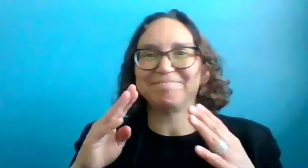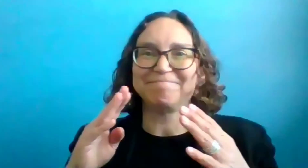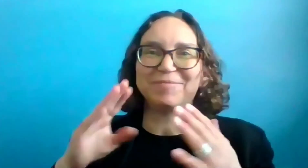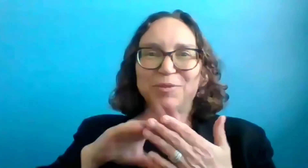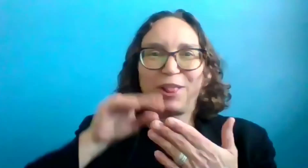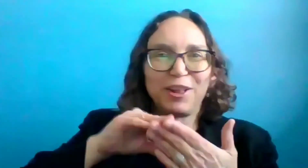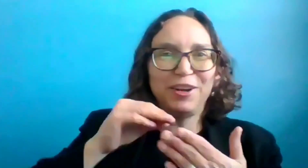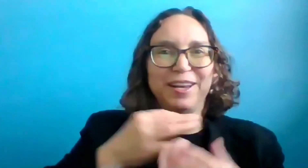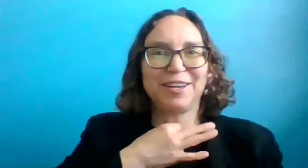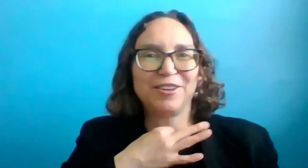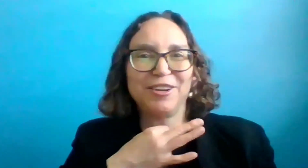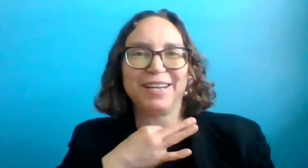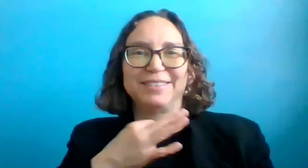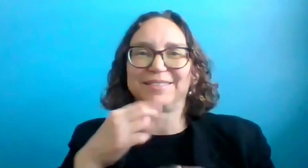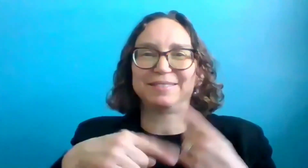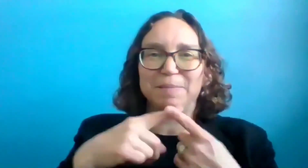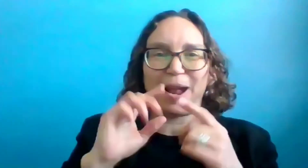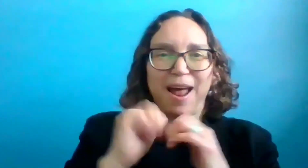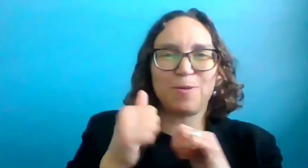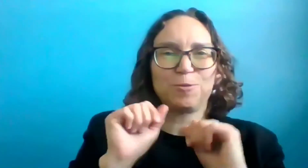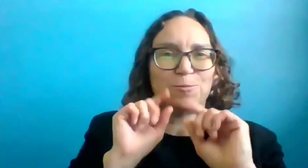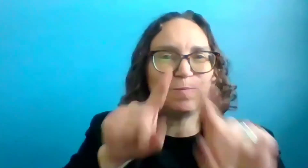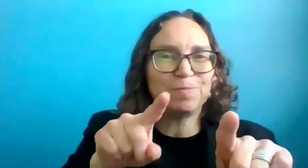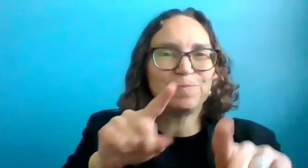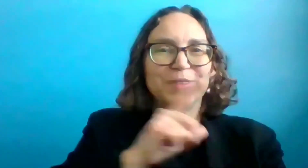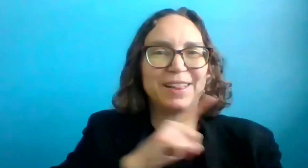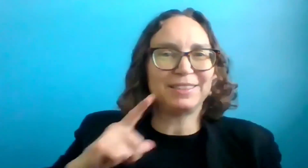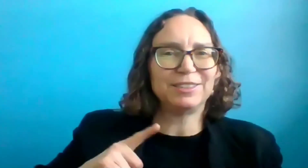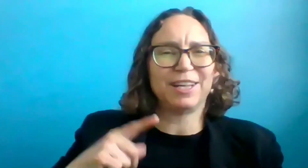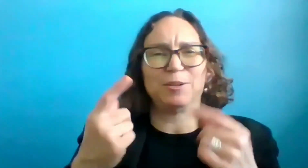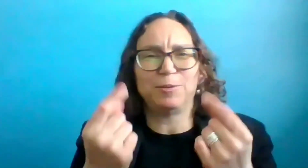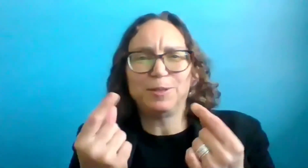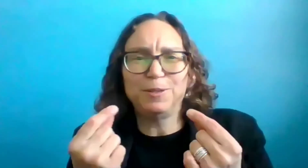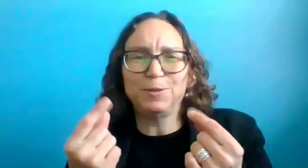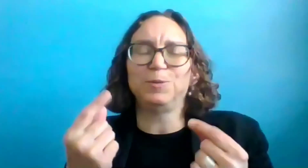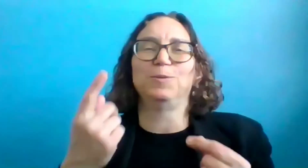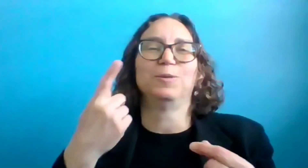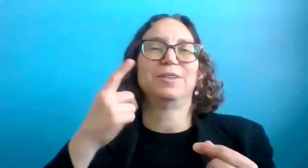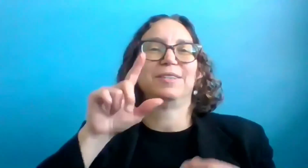and hard of hearing individuals within our community to be able to learn about the legislative process.